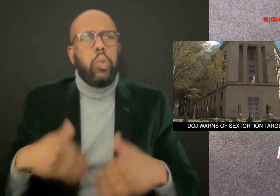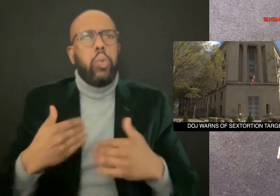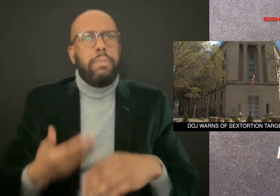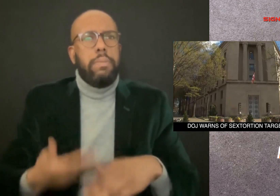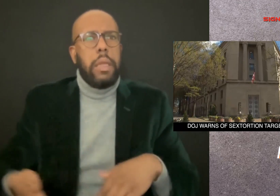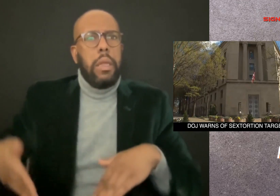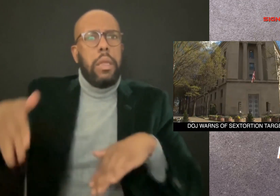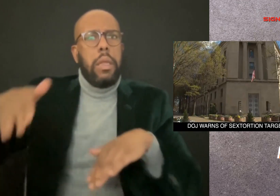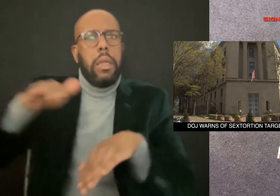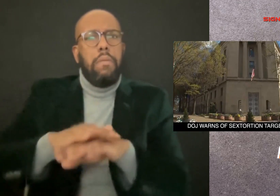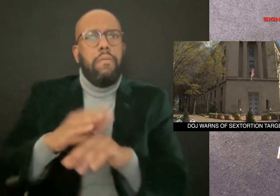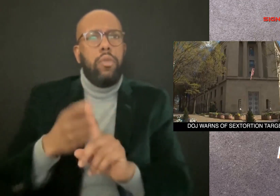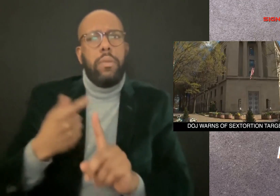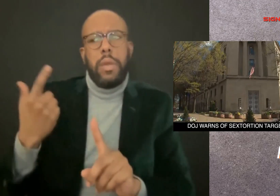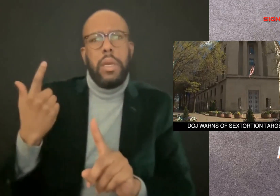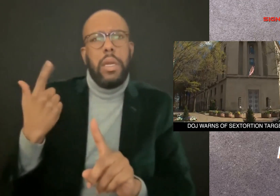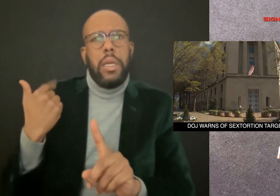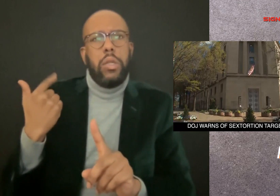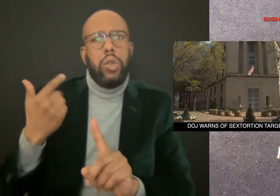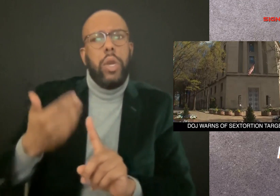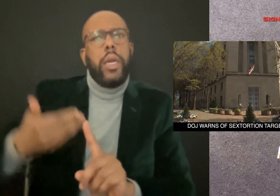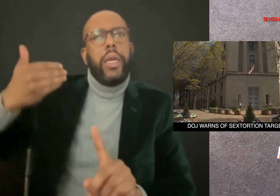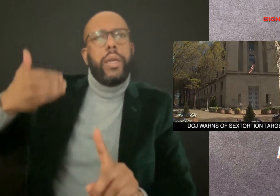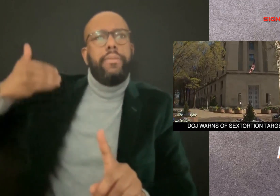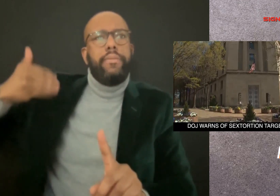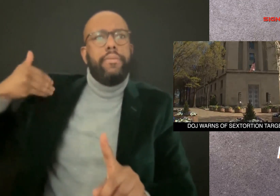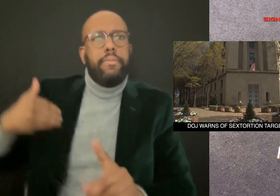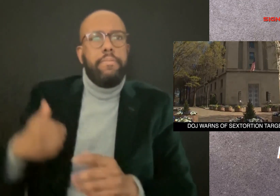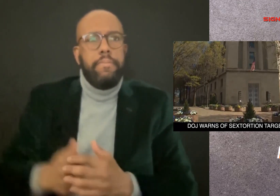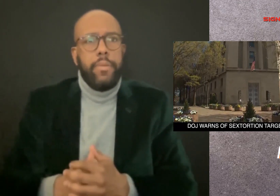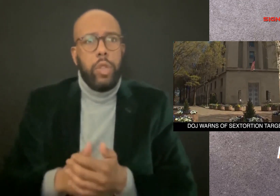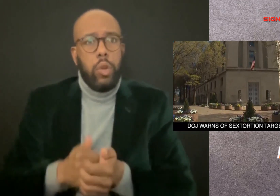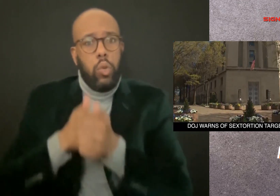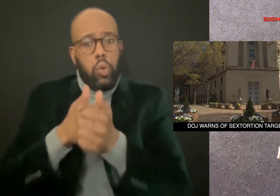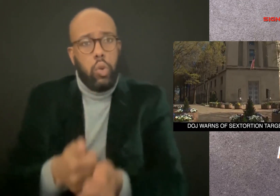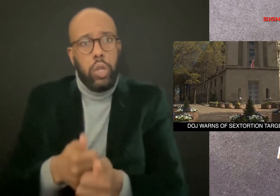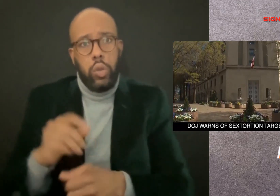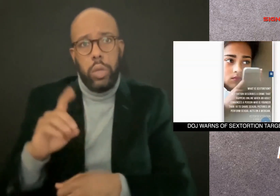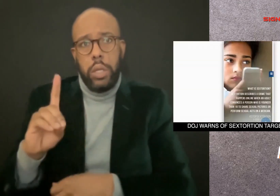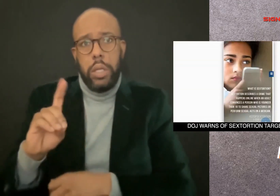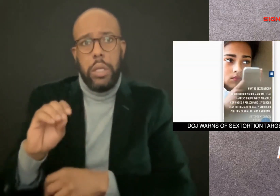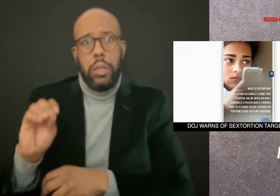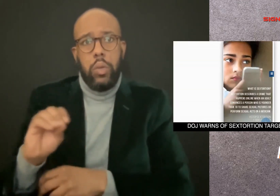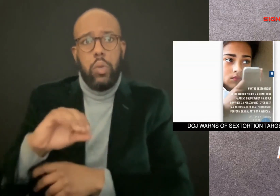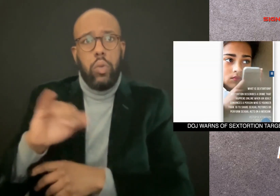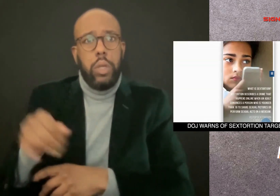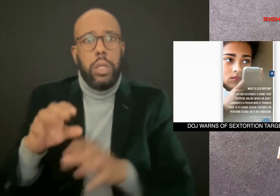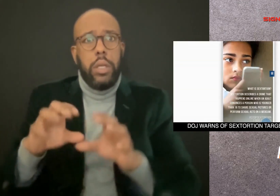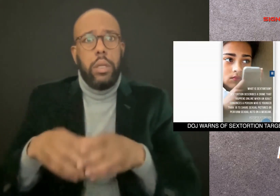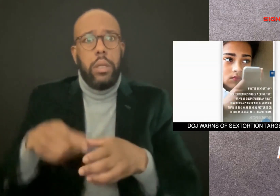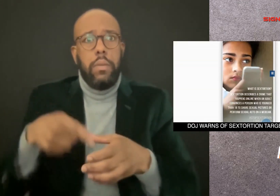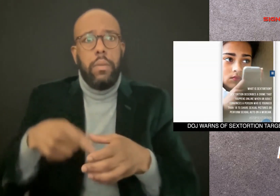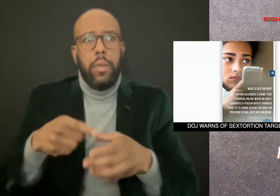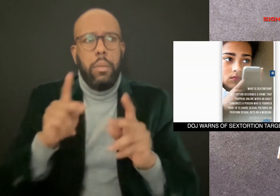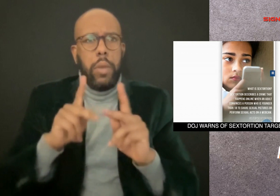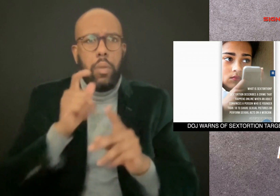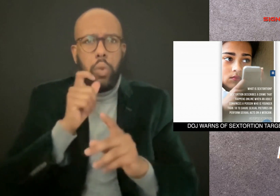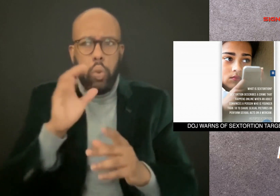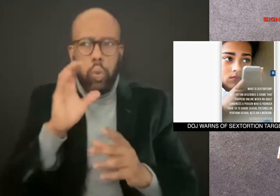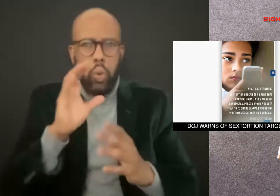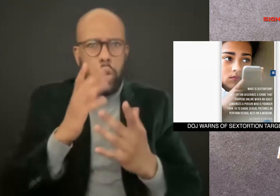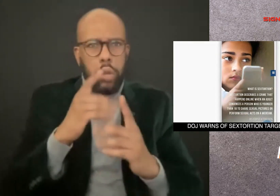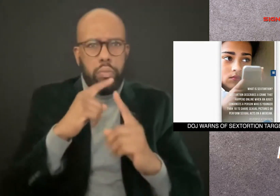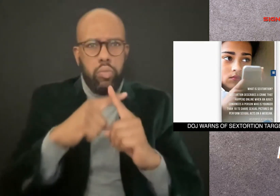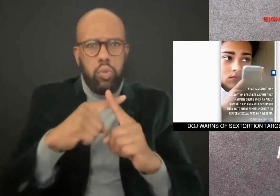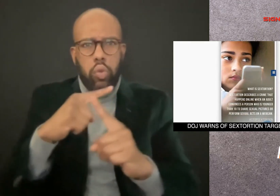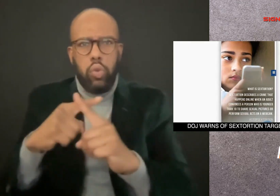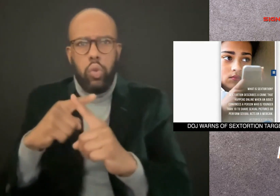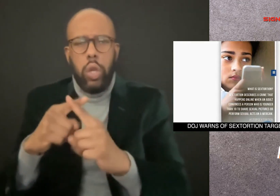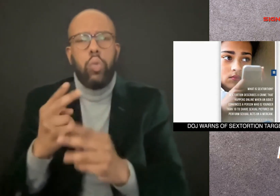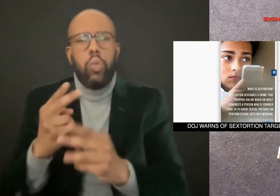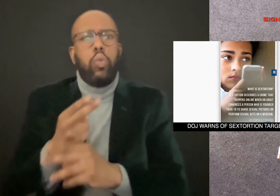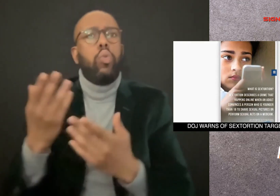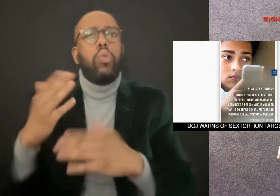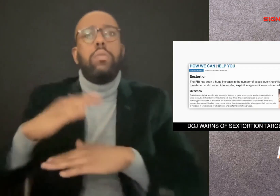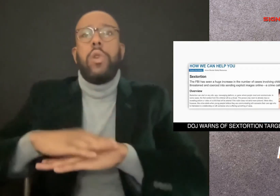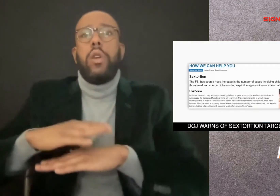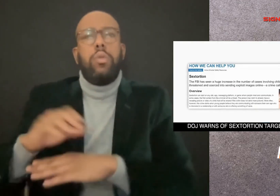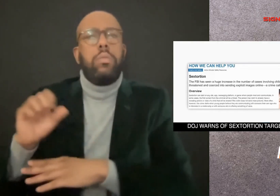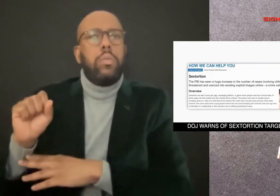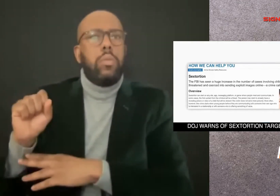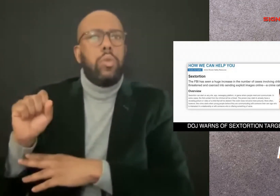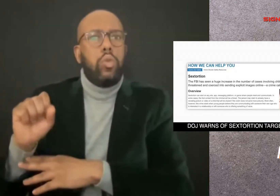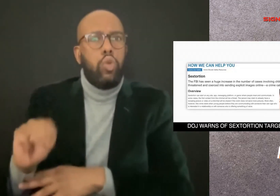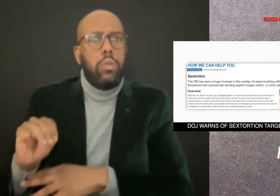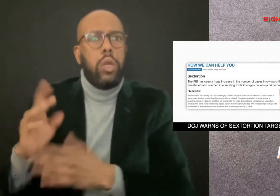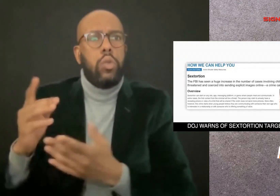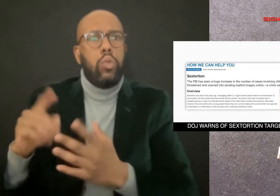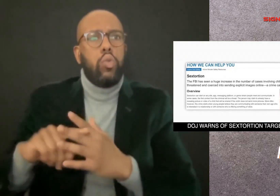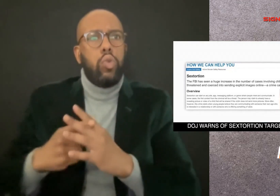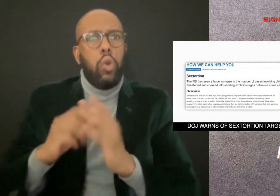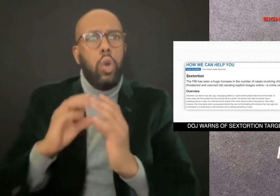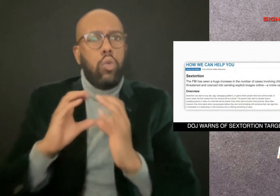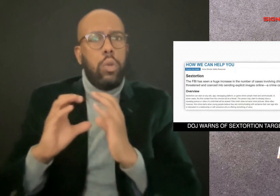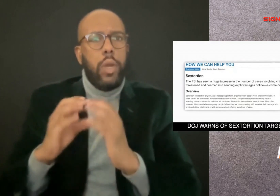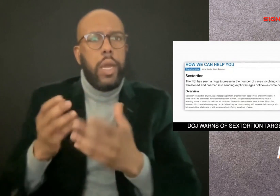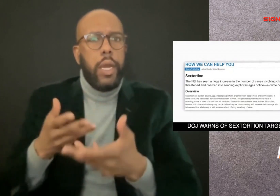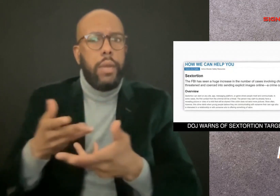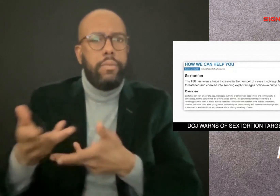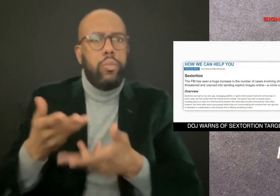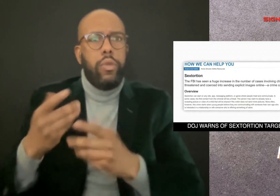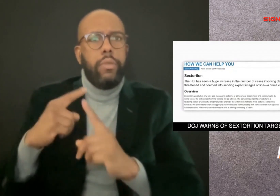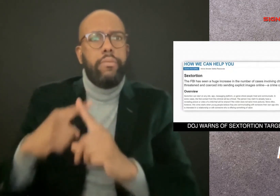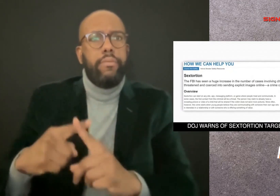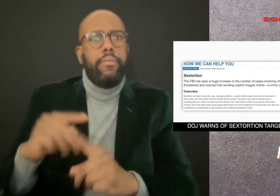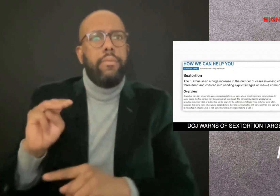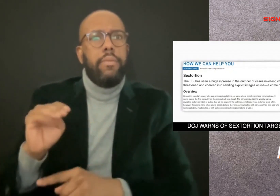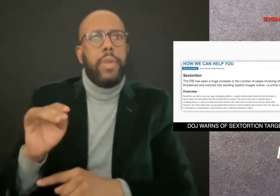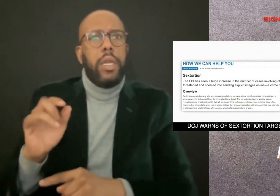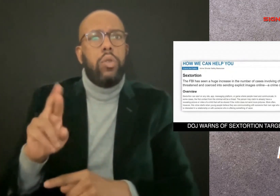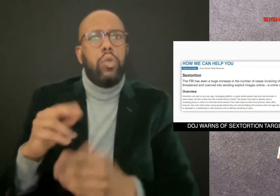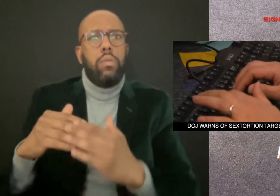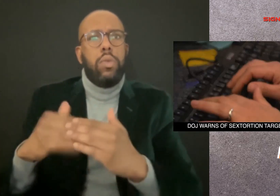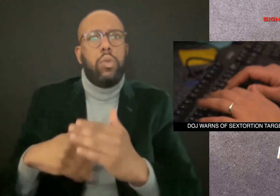that's a dramatic increase from previous years according to the DOJ predators use social